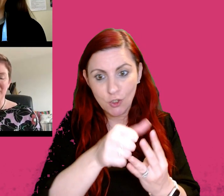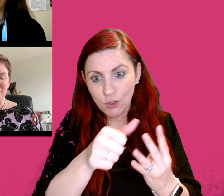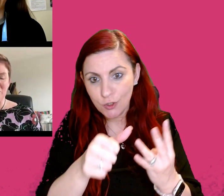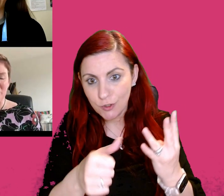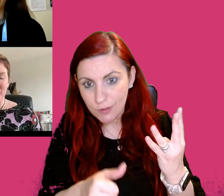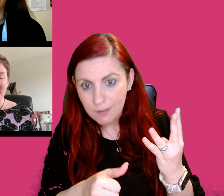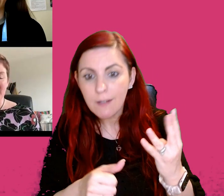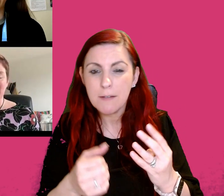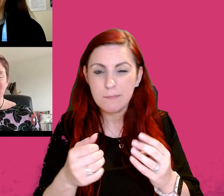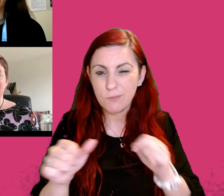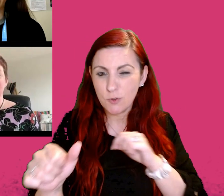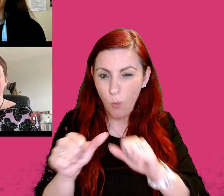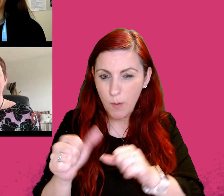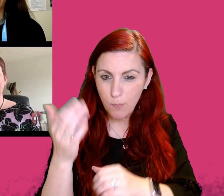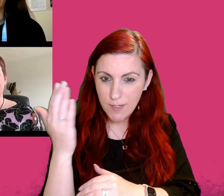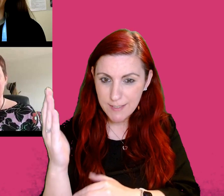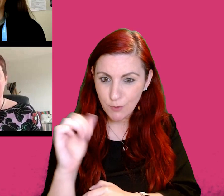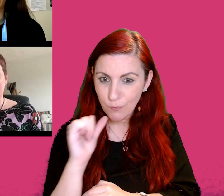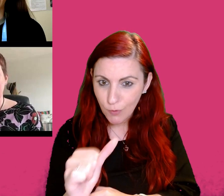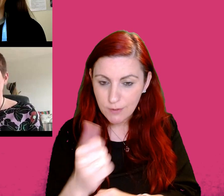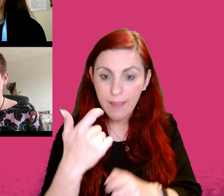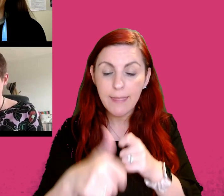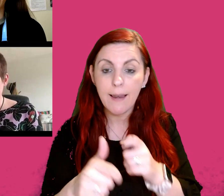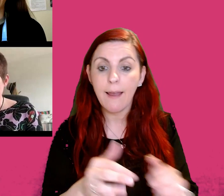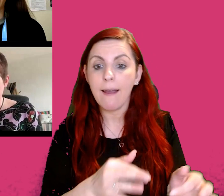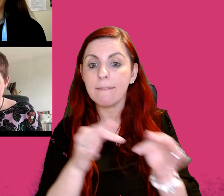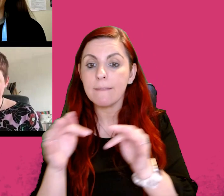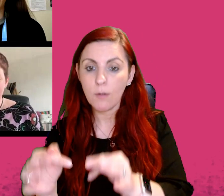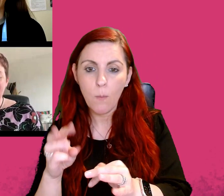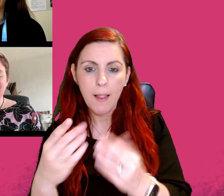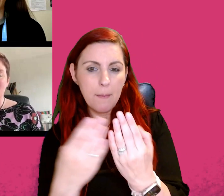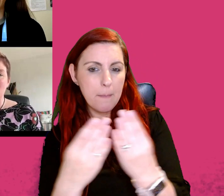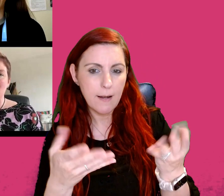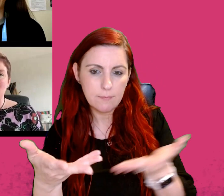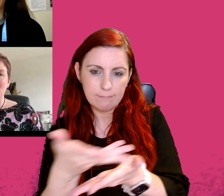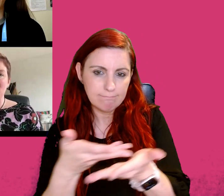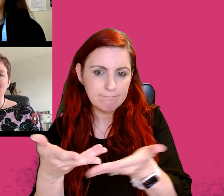us a short presentation then at the end we're going to have a panel discussion so we would